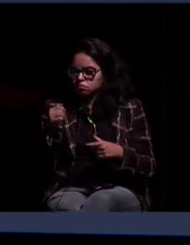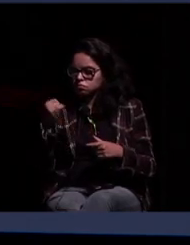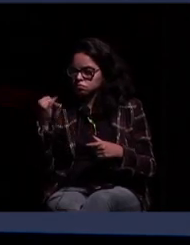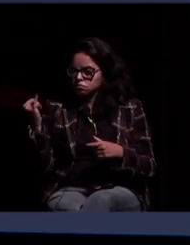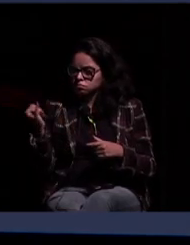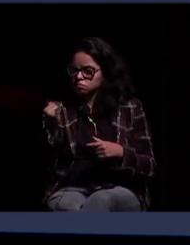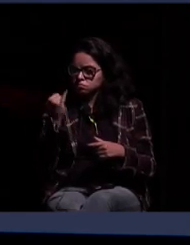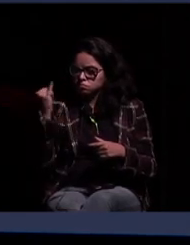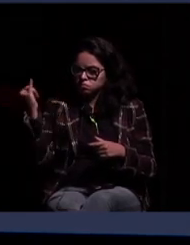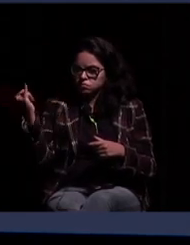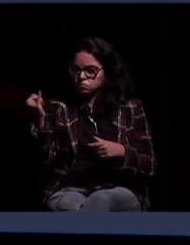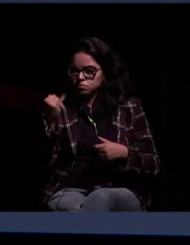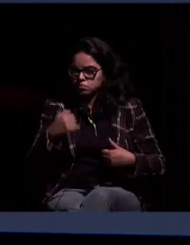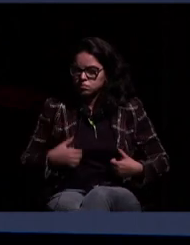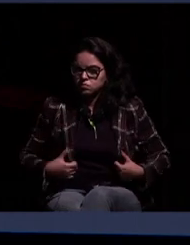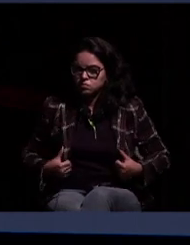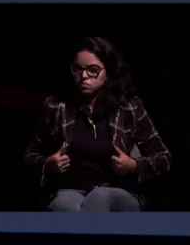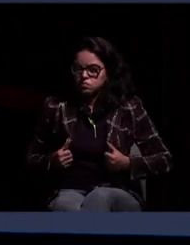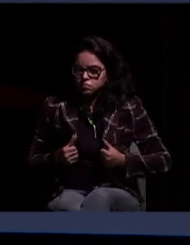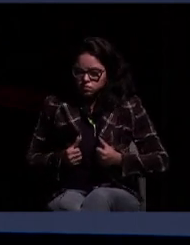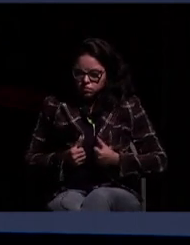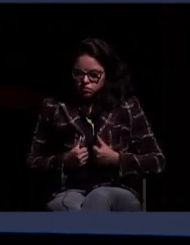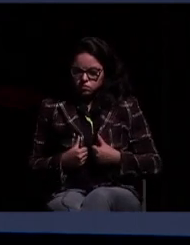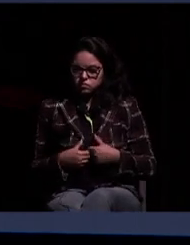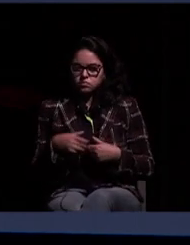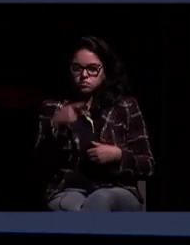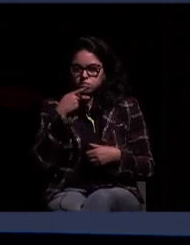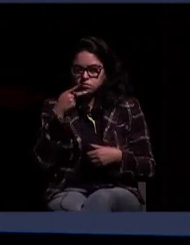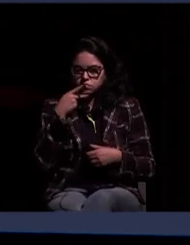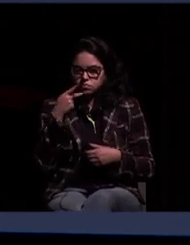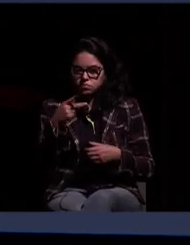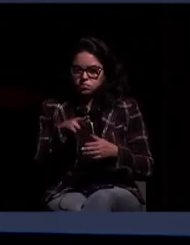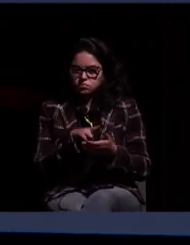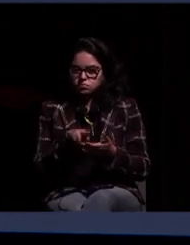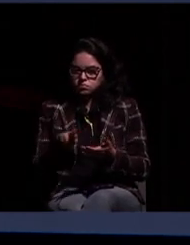So I’m going to speak of things that went wrong,